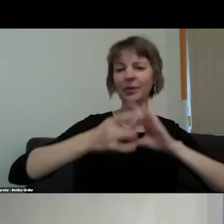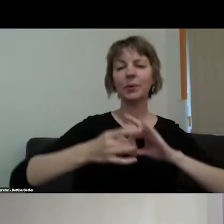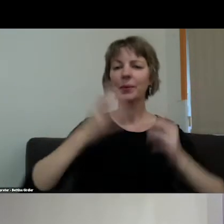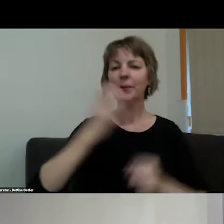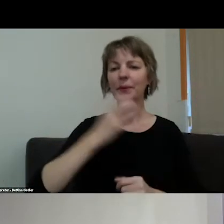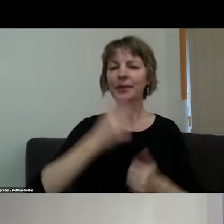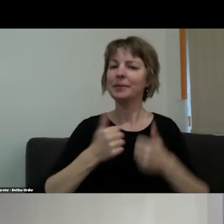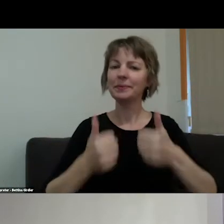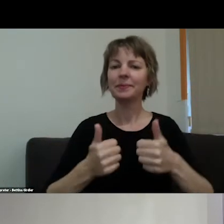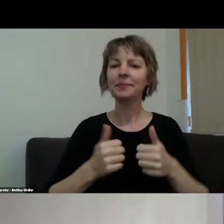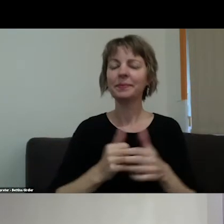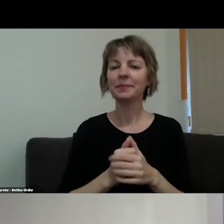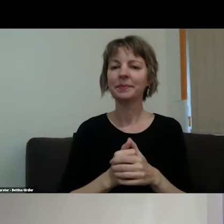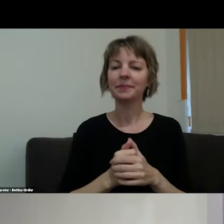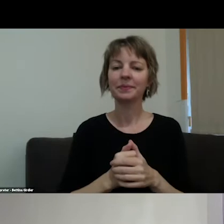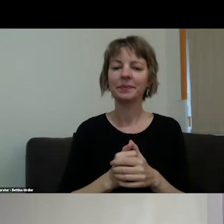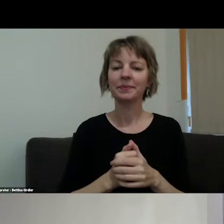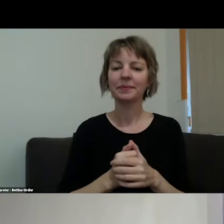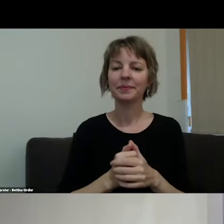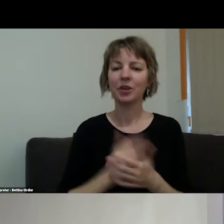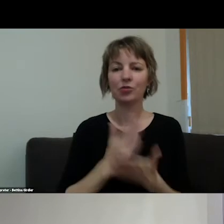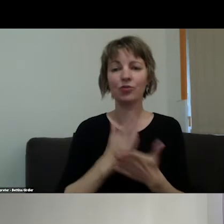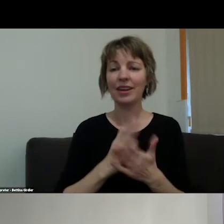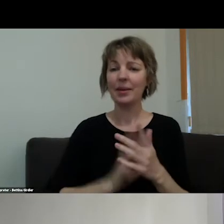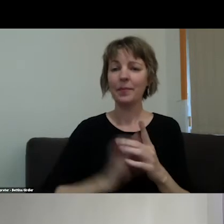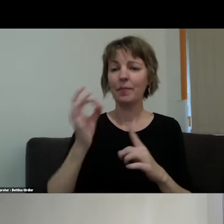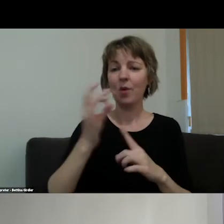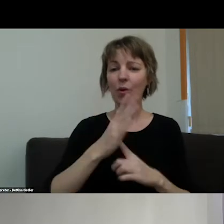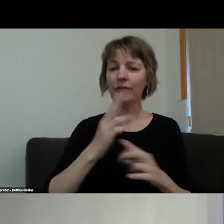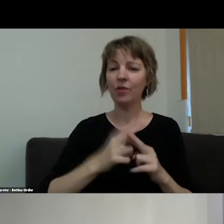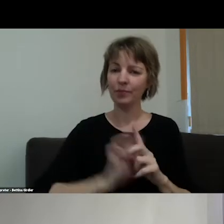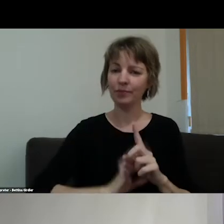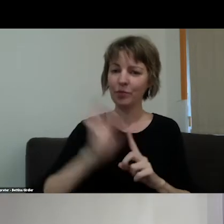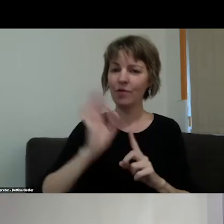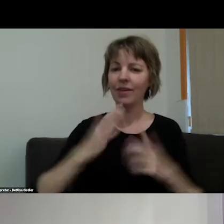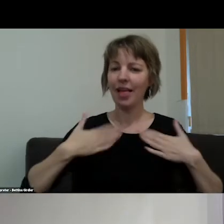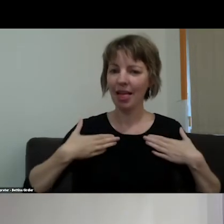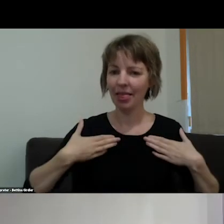to building health and wellbeing within ourselves.